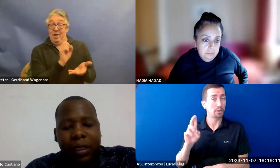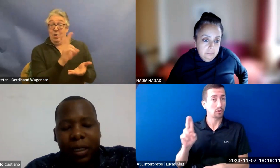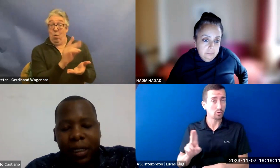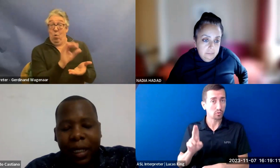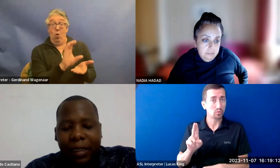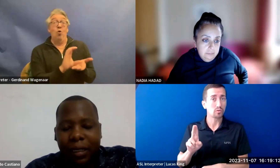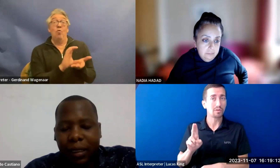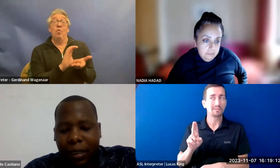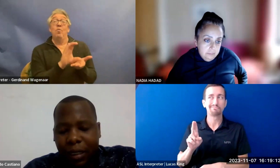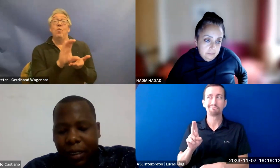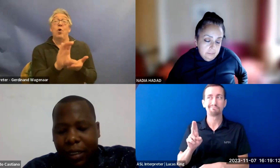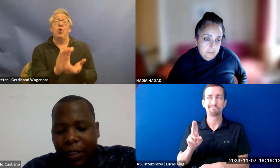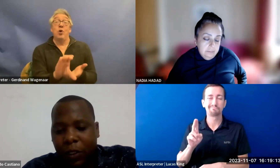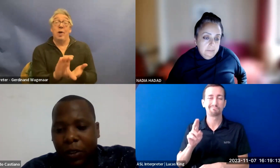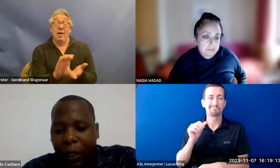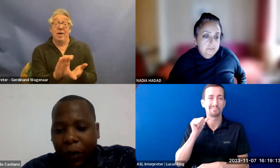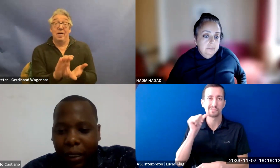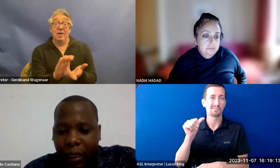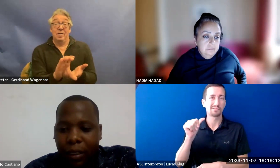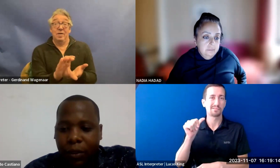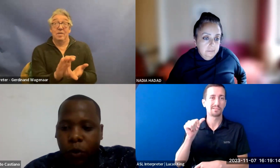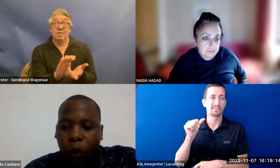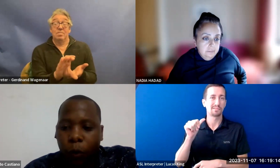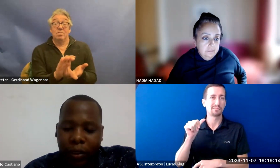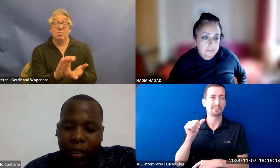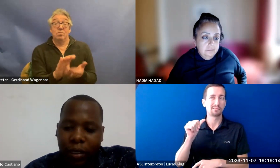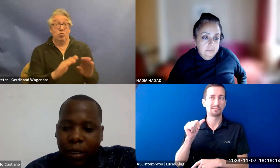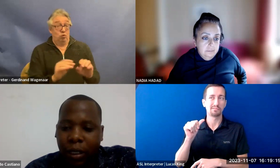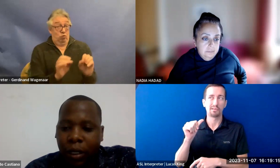was also not getting directly to OPDs.